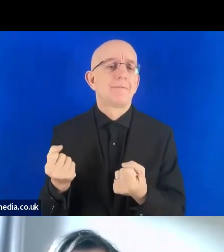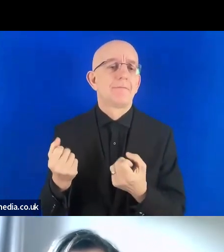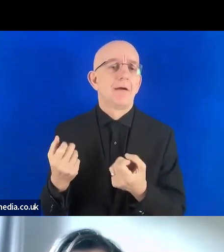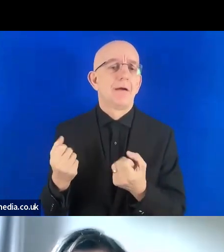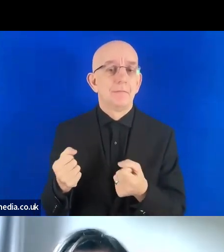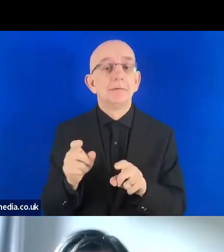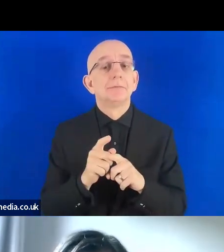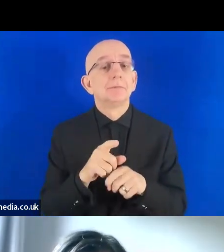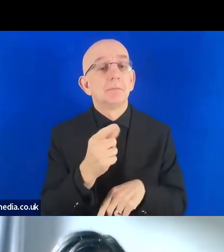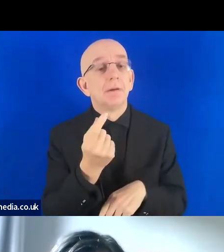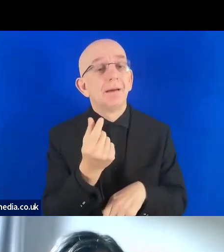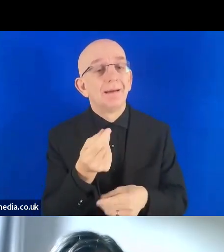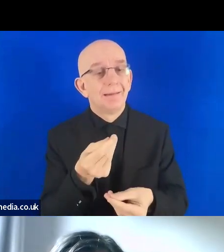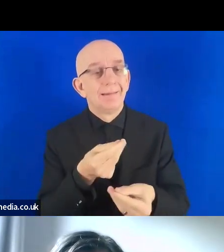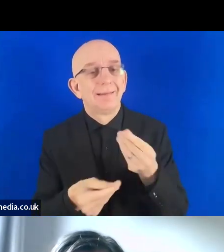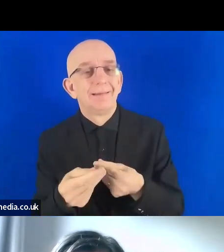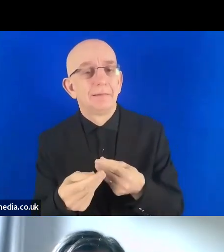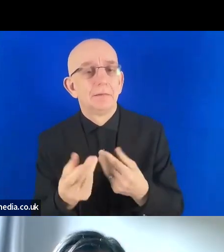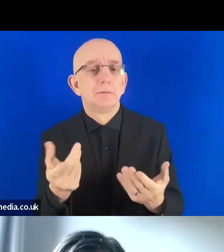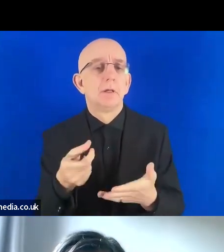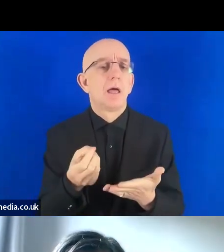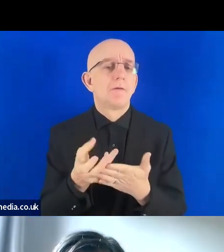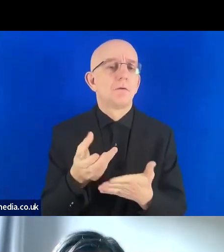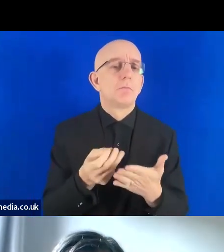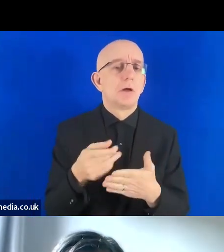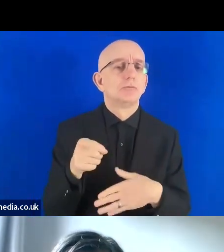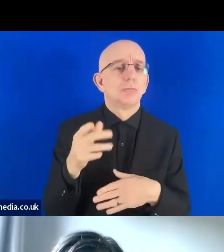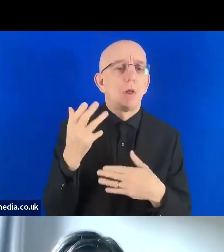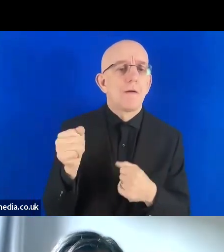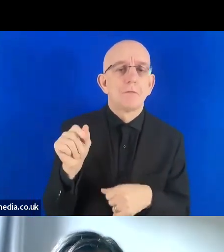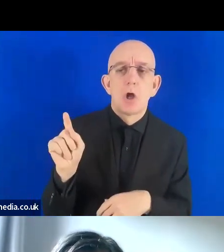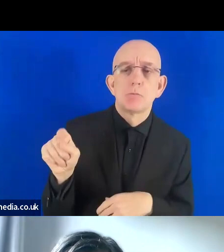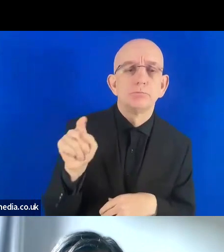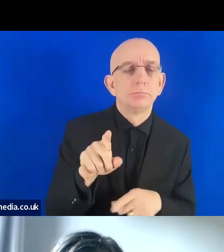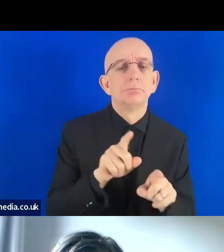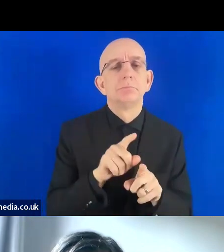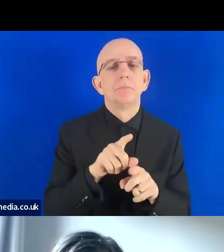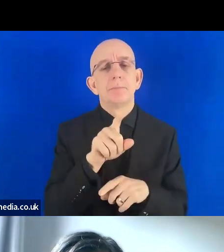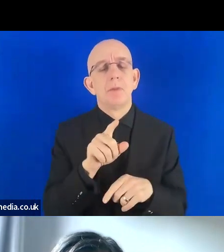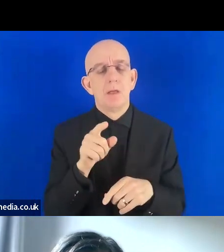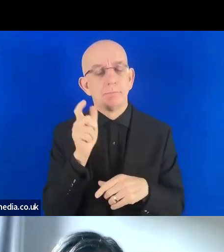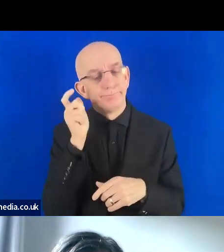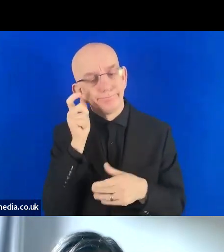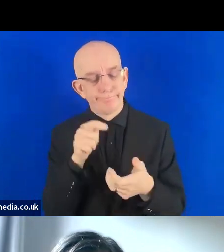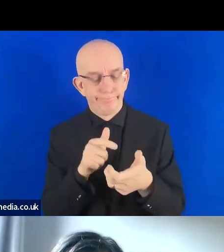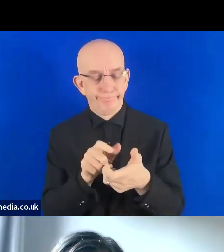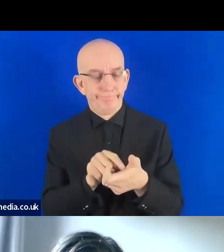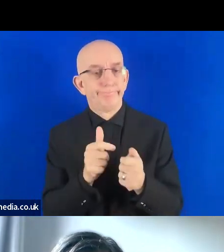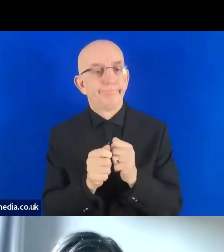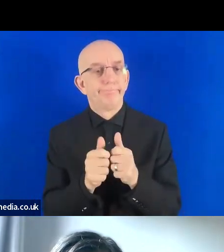in terms of the SIM card, SIM cards that you could buy. So I won't spend too much time on that.